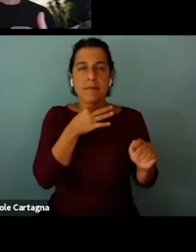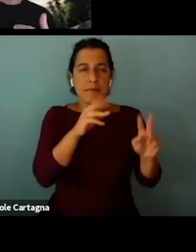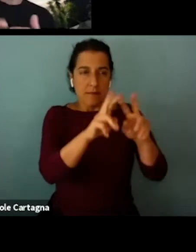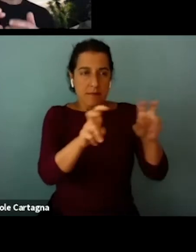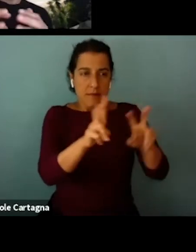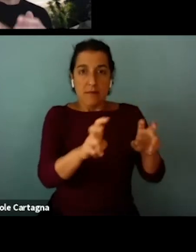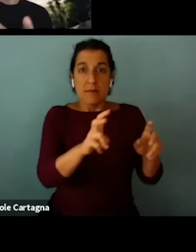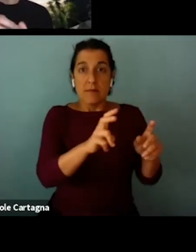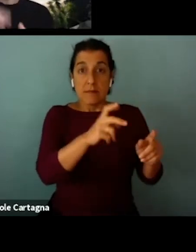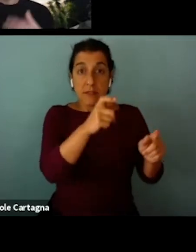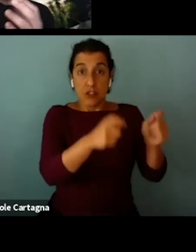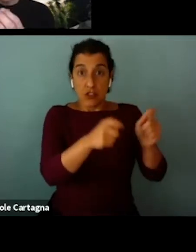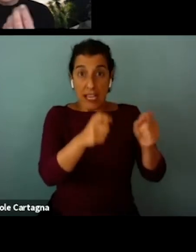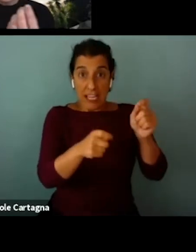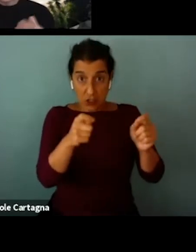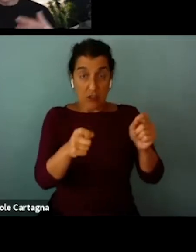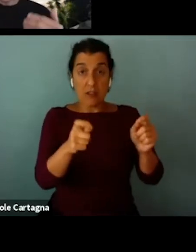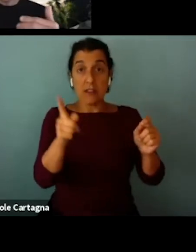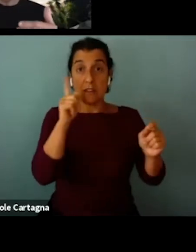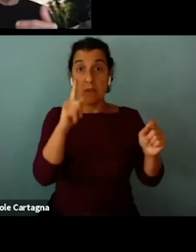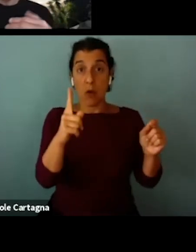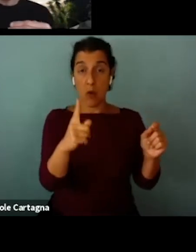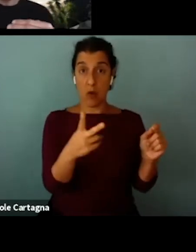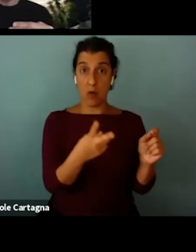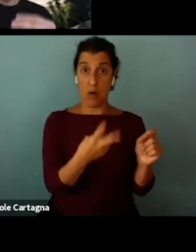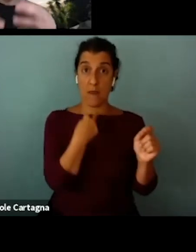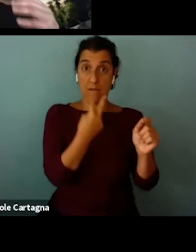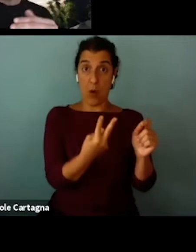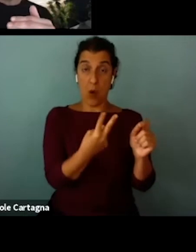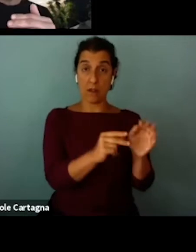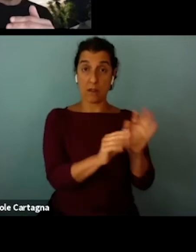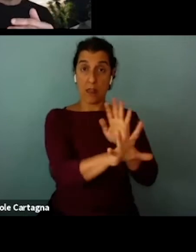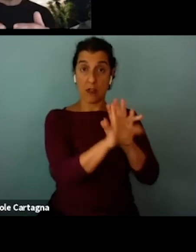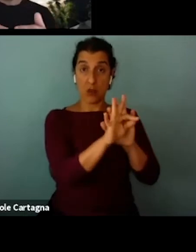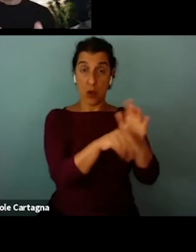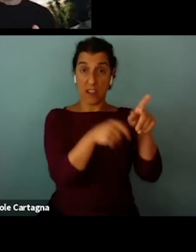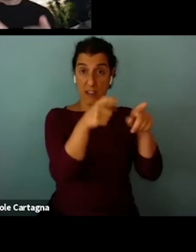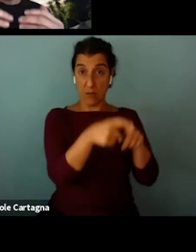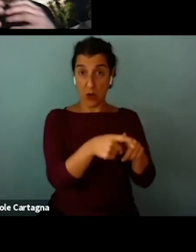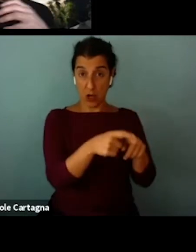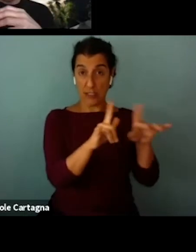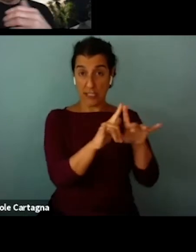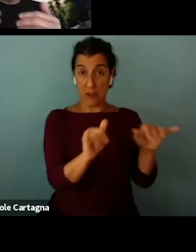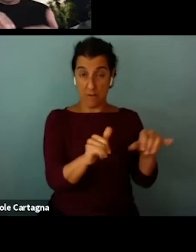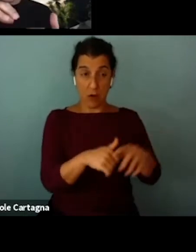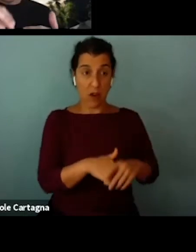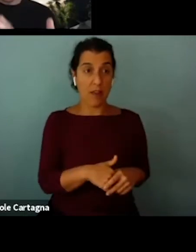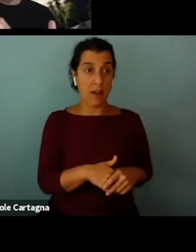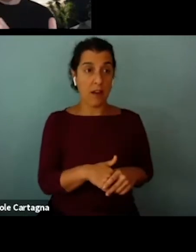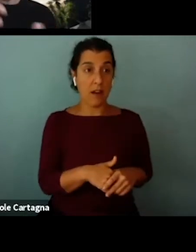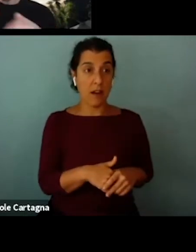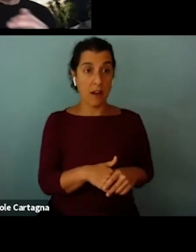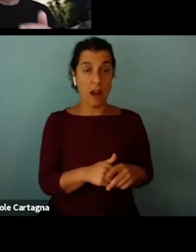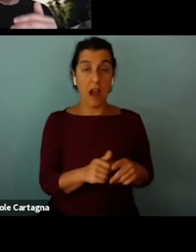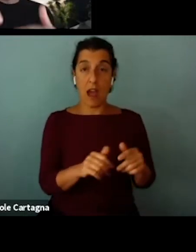in the in the voice the choice of words and so forth um and building models so that babies can